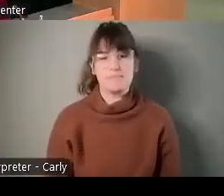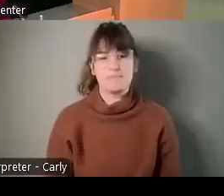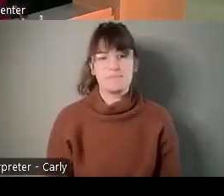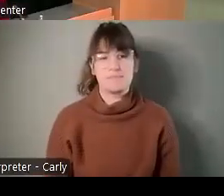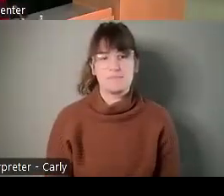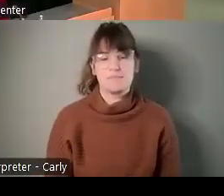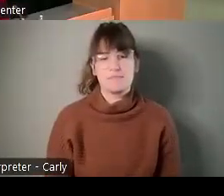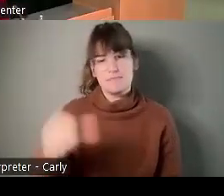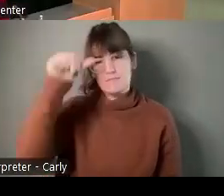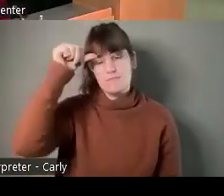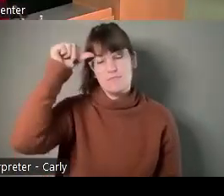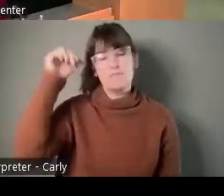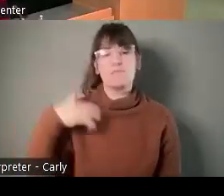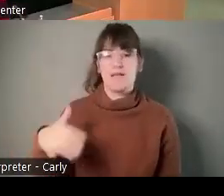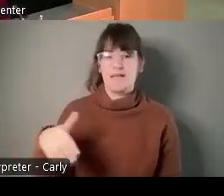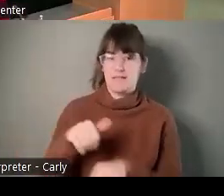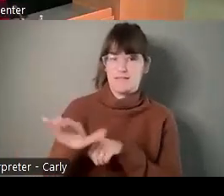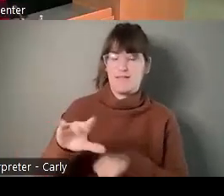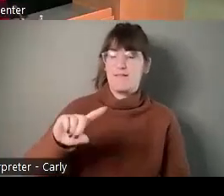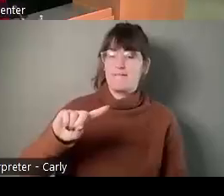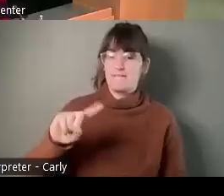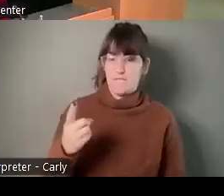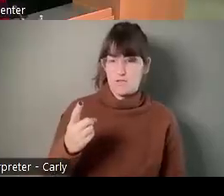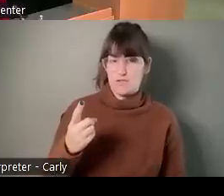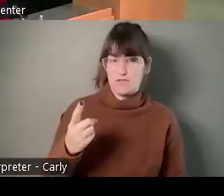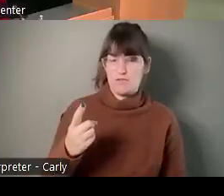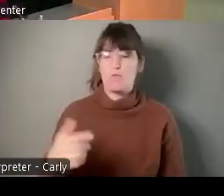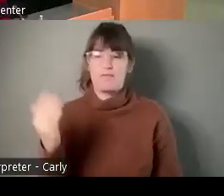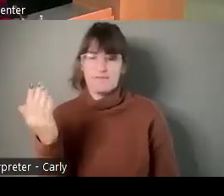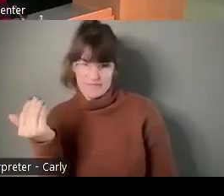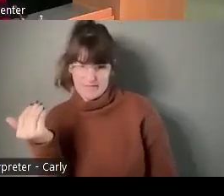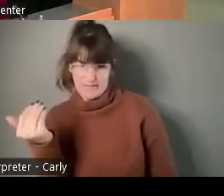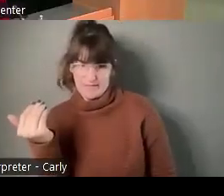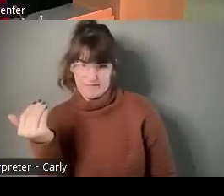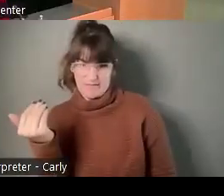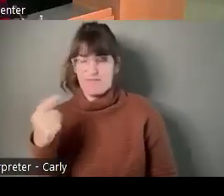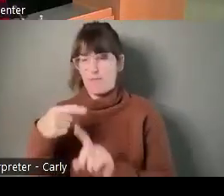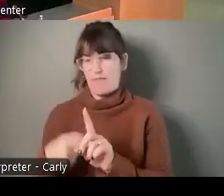we send them out at either the 1st or the 15th and their letters get mailed at the closest